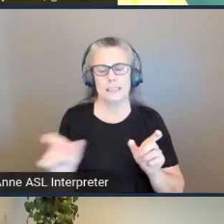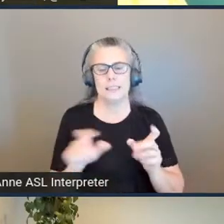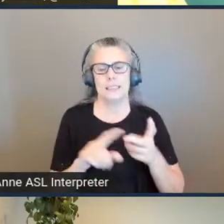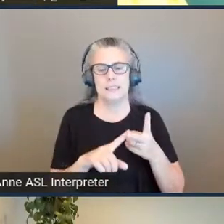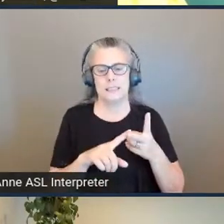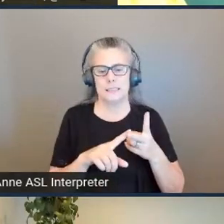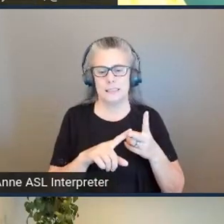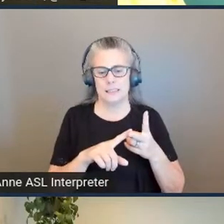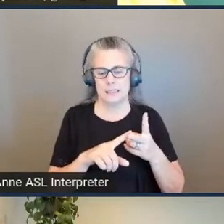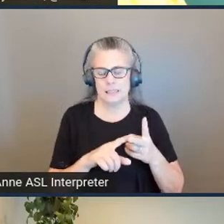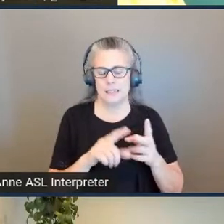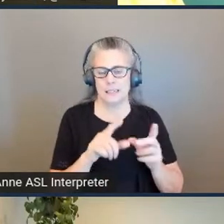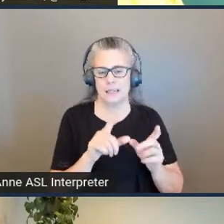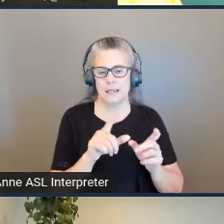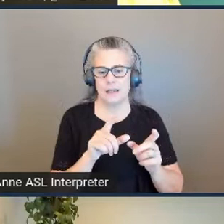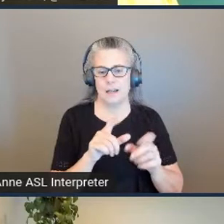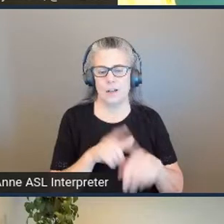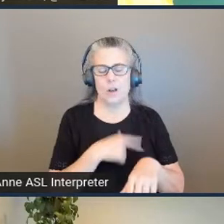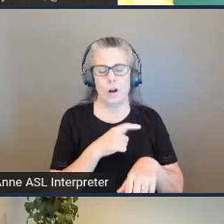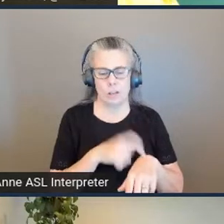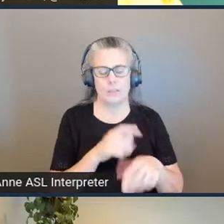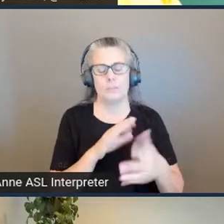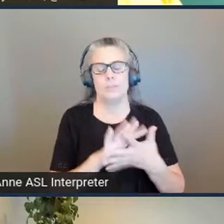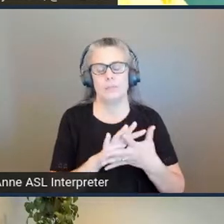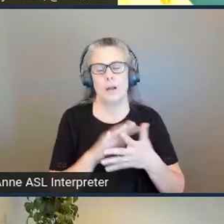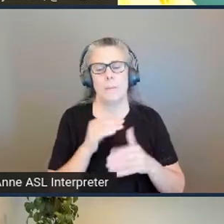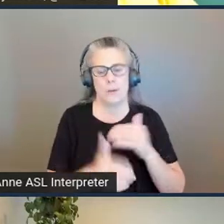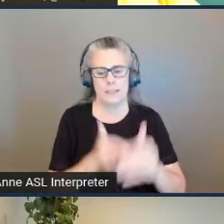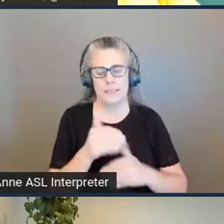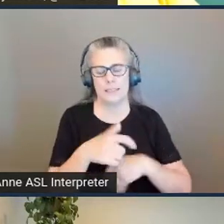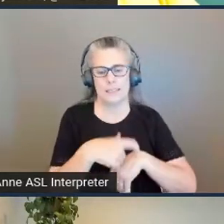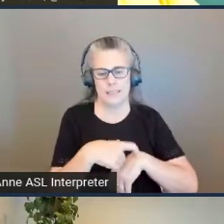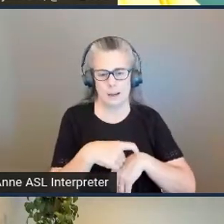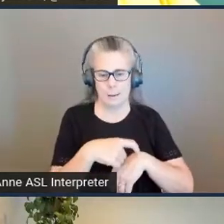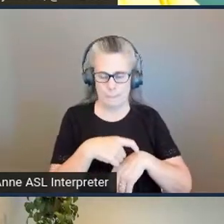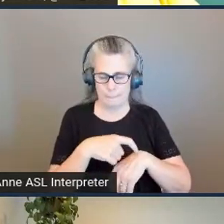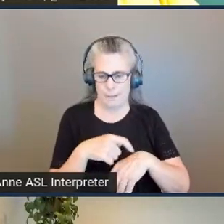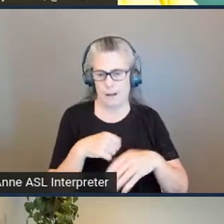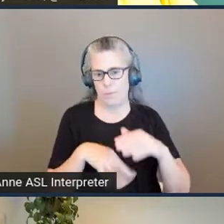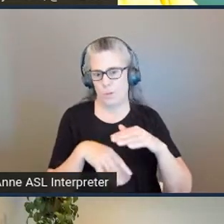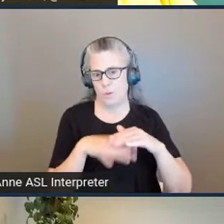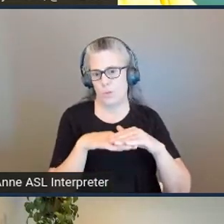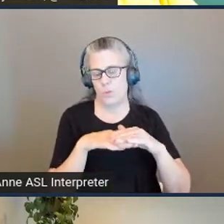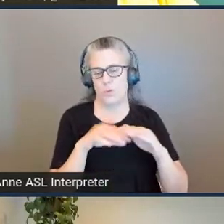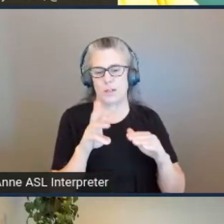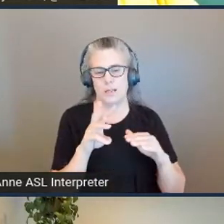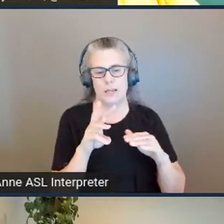up to a limit of 15 minutes. So multiple, if you have a really complex model and you can run it elsewhere,